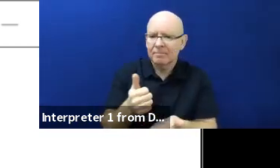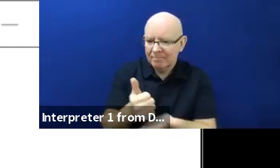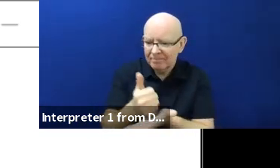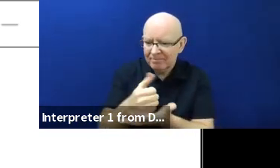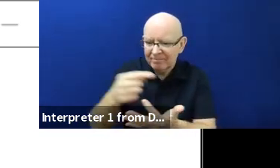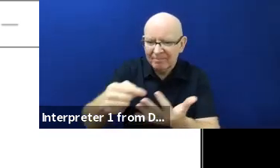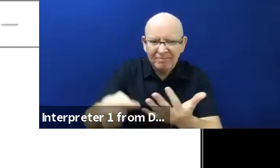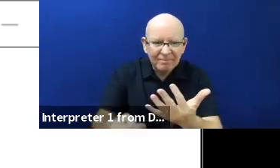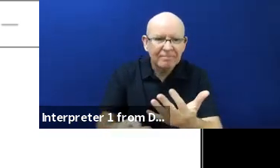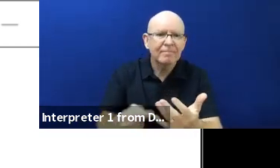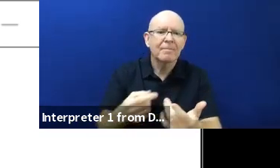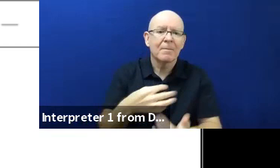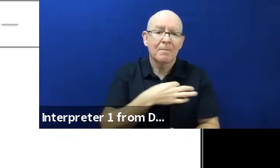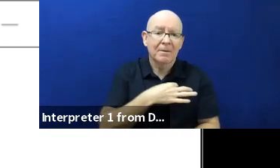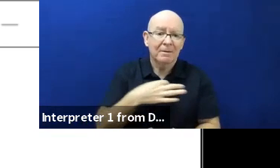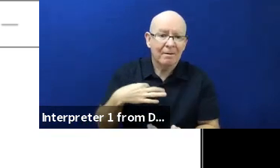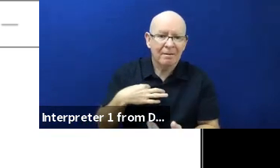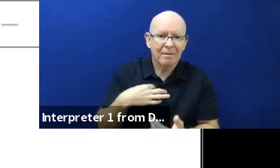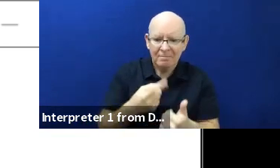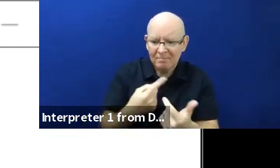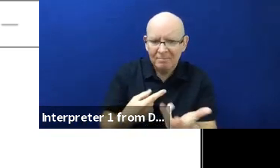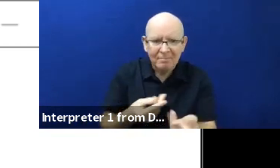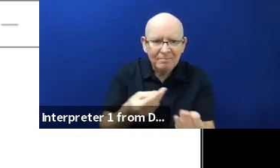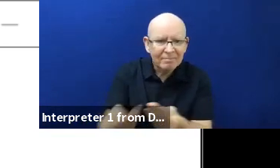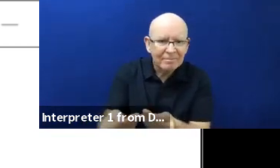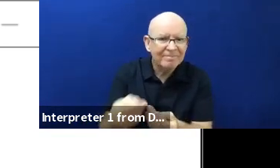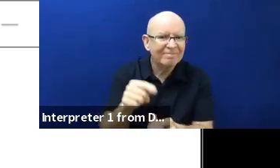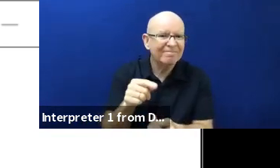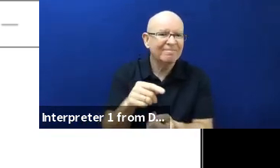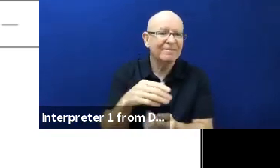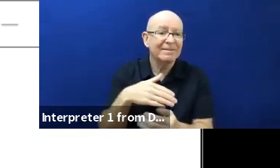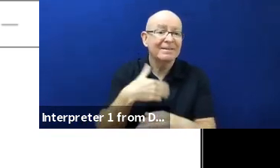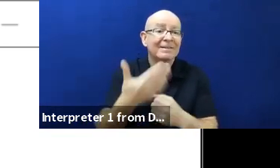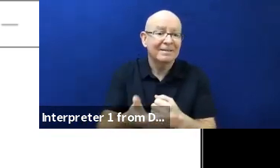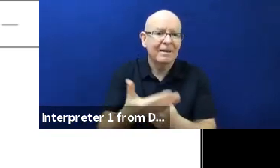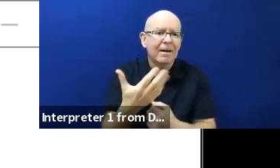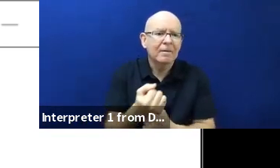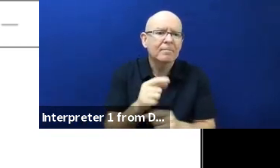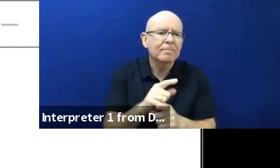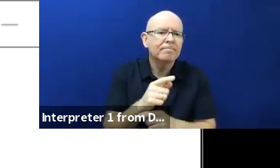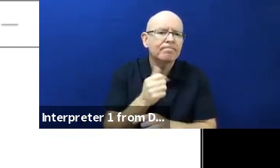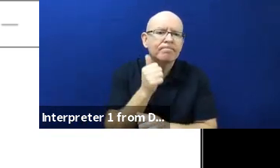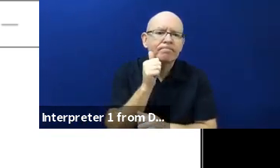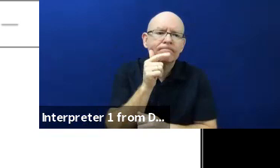that need assessments before granting access and for example, all persons with a disability card